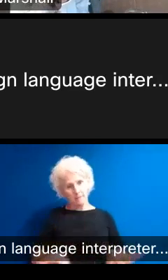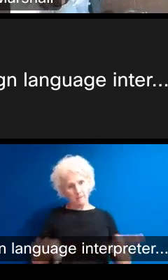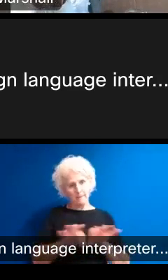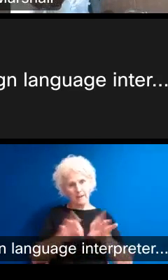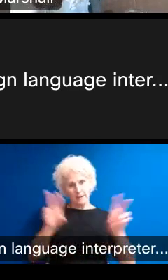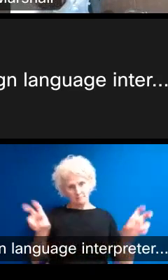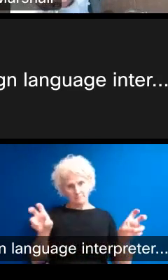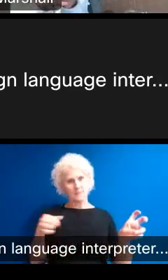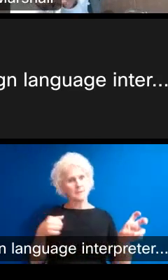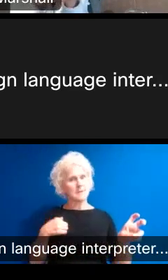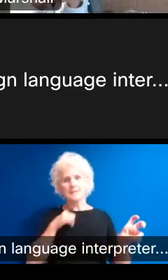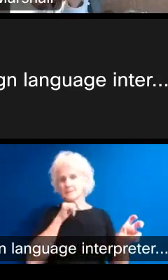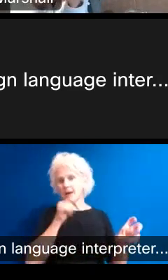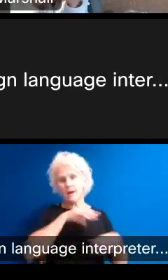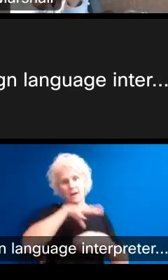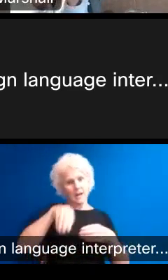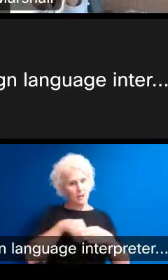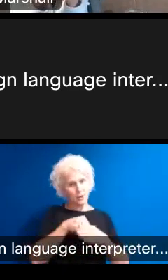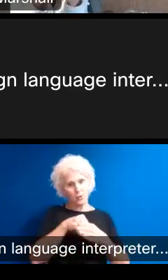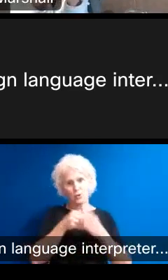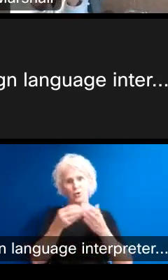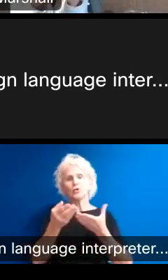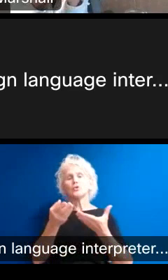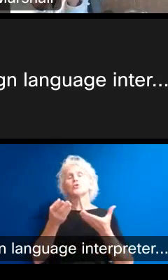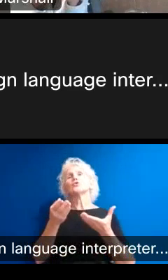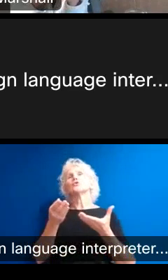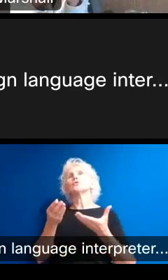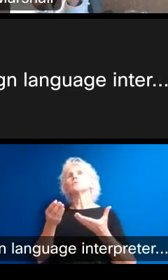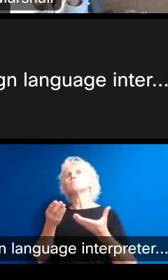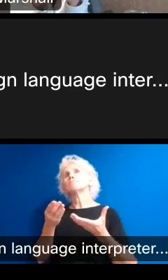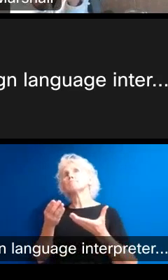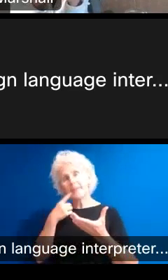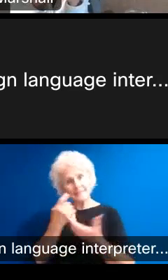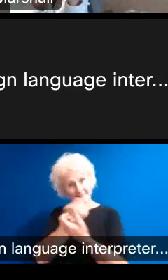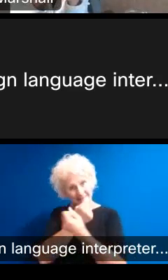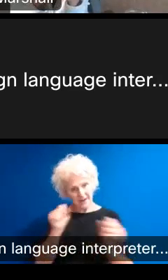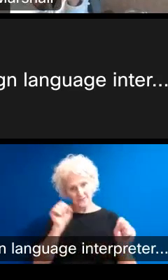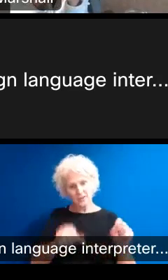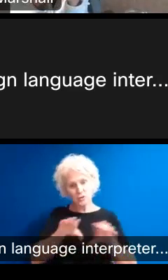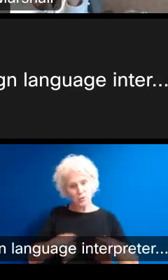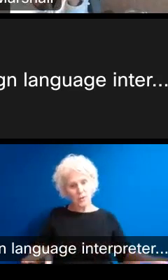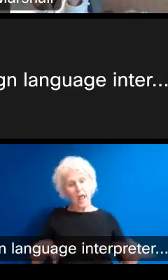include services to design the cure of the safety of a child who is at risk of abuse or neglect are